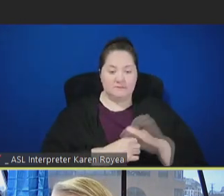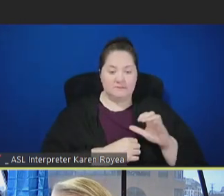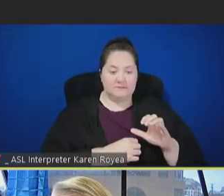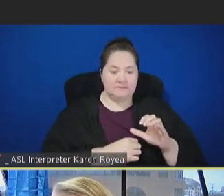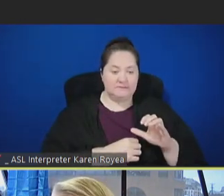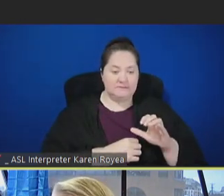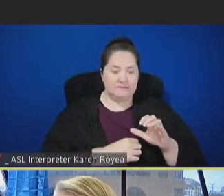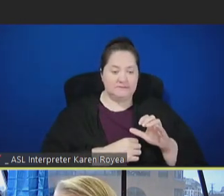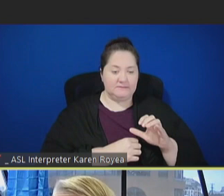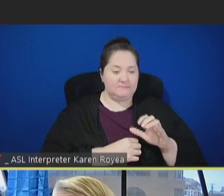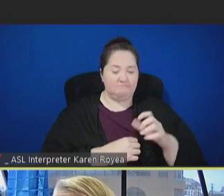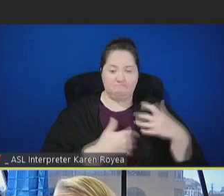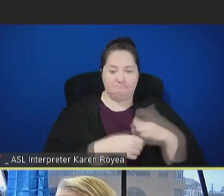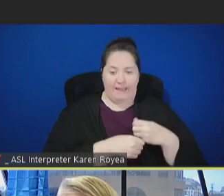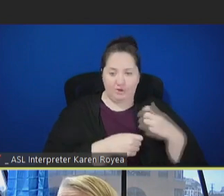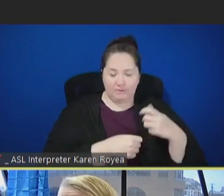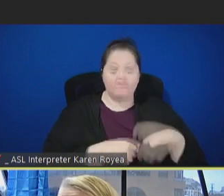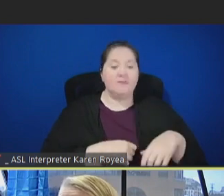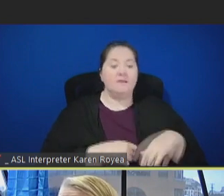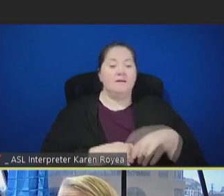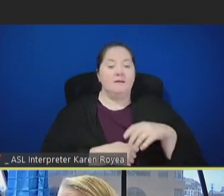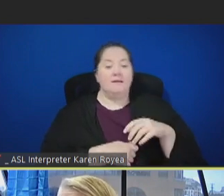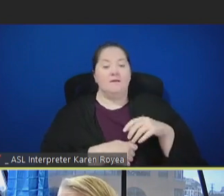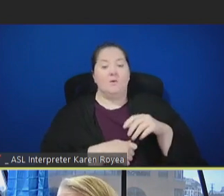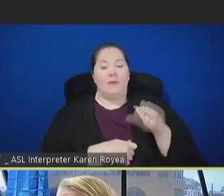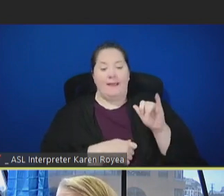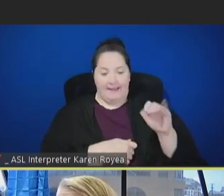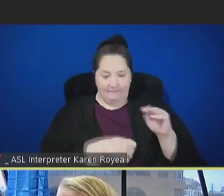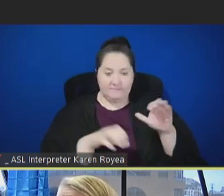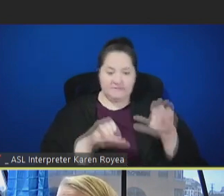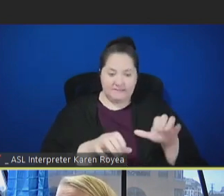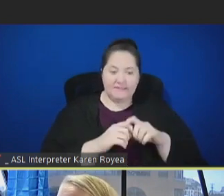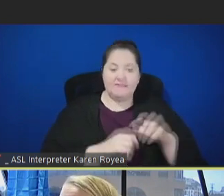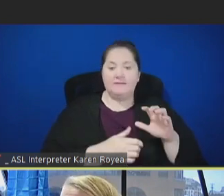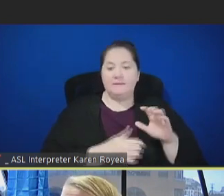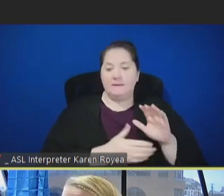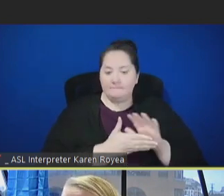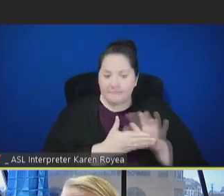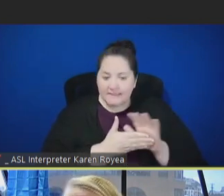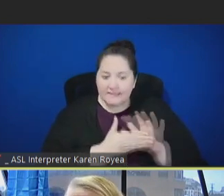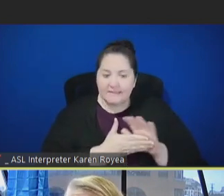blitz promoting awareness of the Vaccines for Children program and the importance of vaccinating